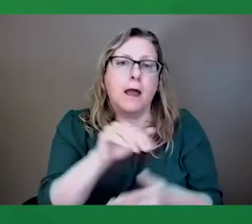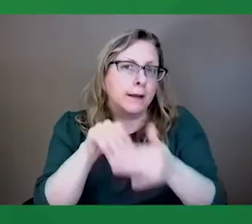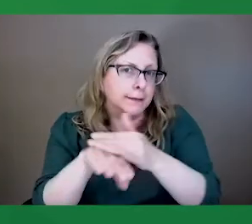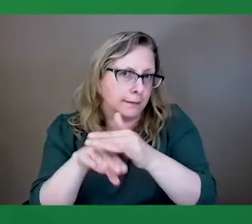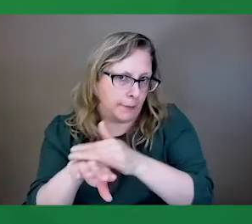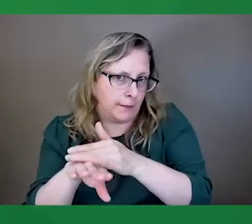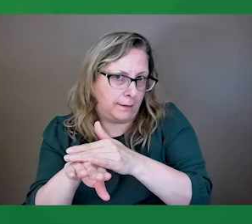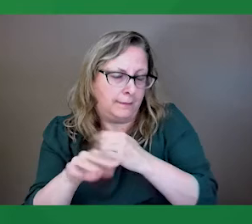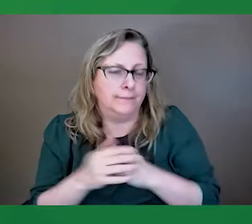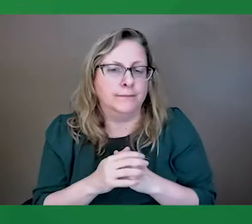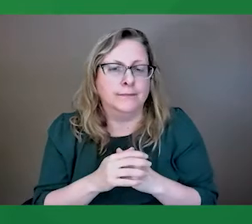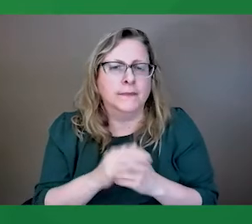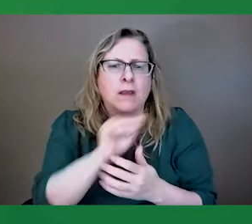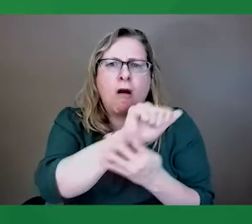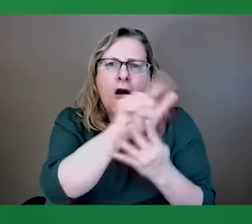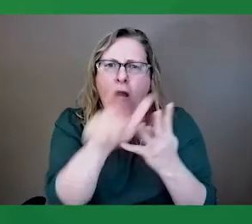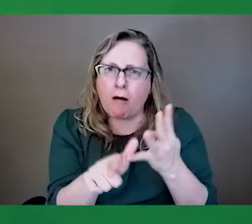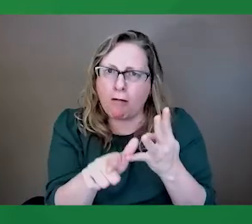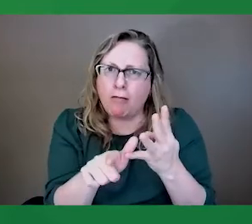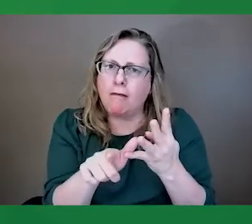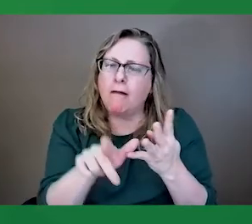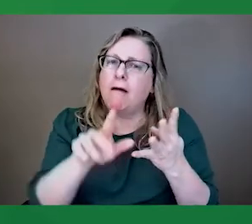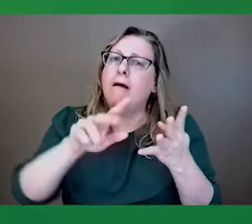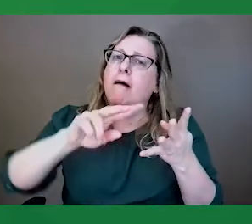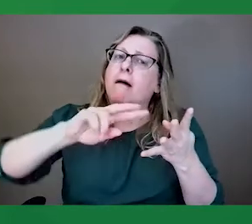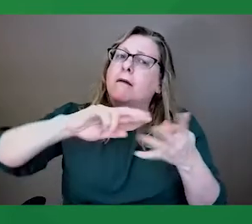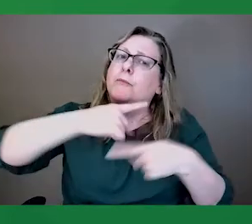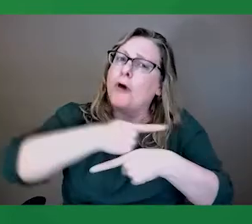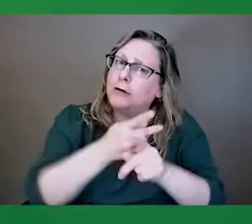All of these products started off as mainstream consumer